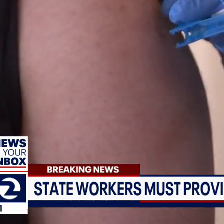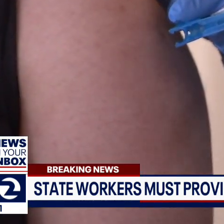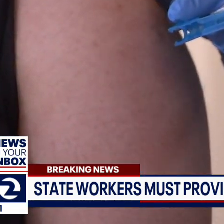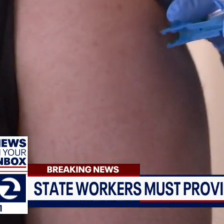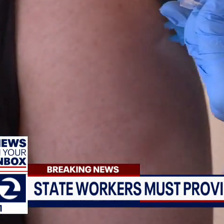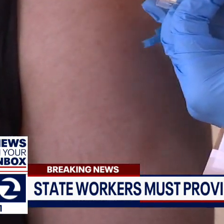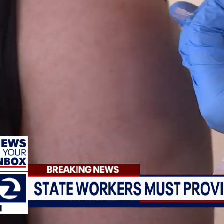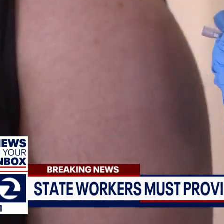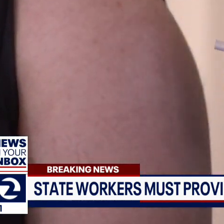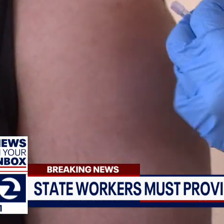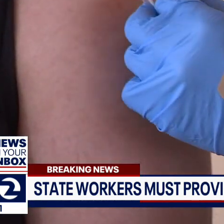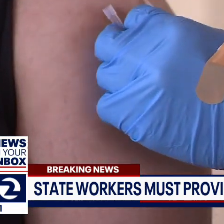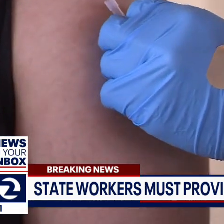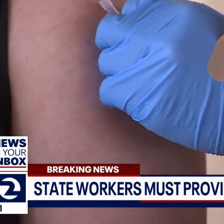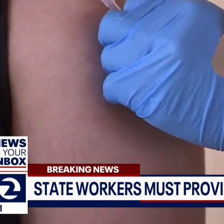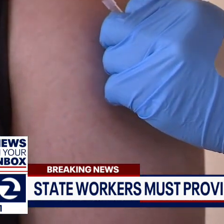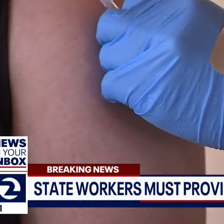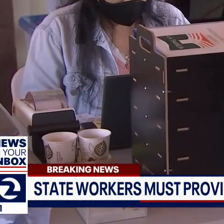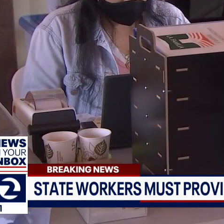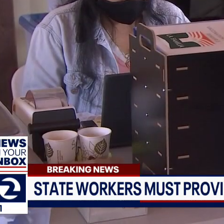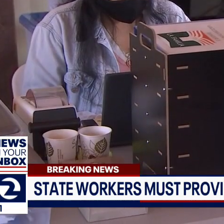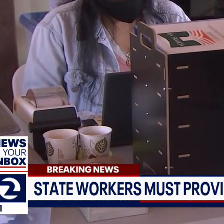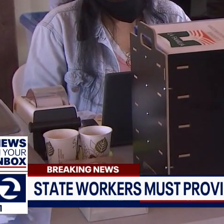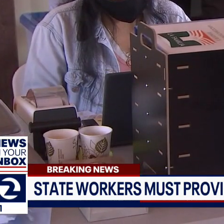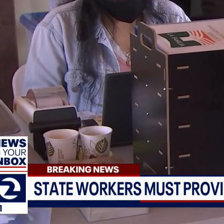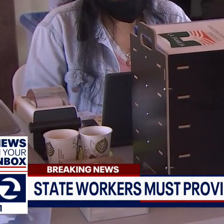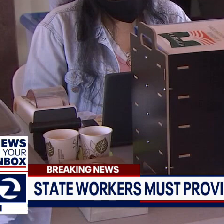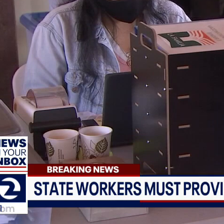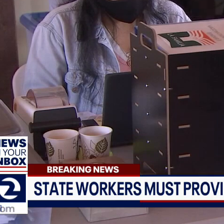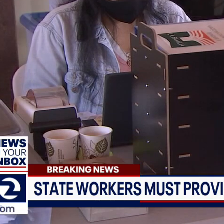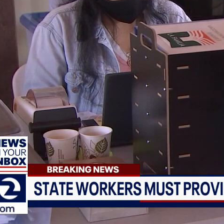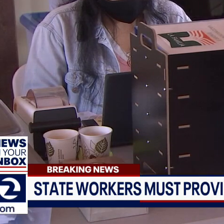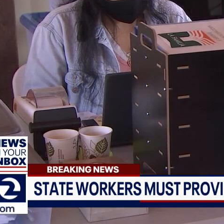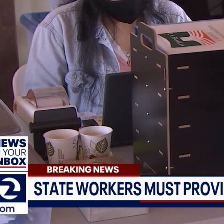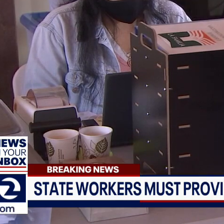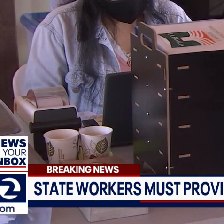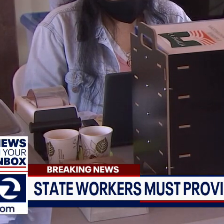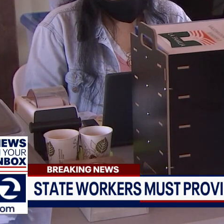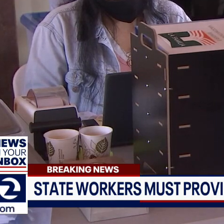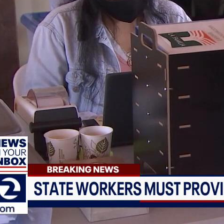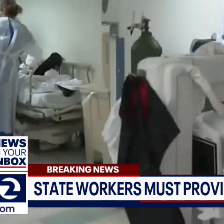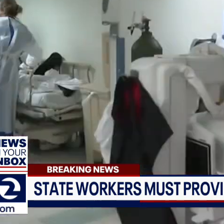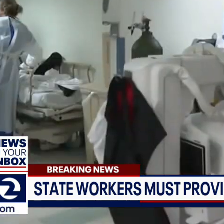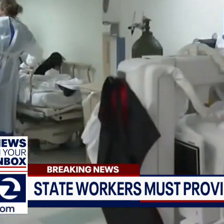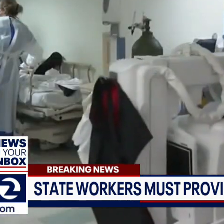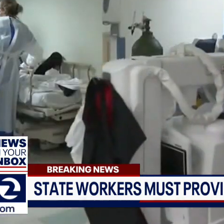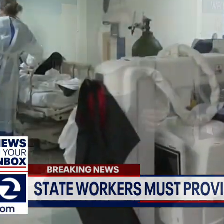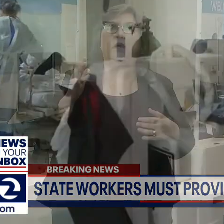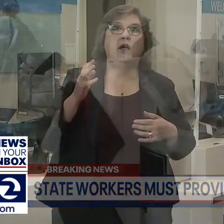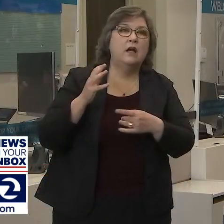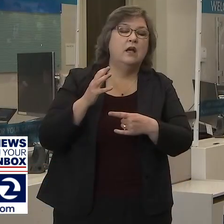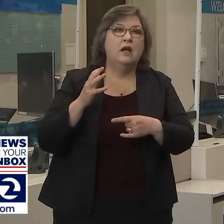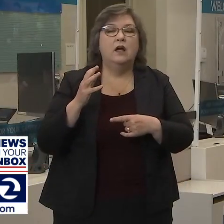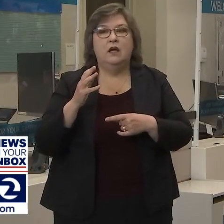COVID-19 Delta variant, which is now accounting for 80% of California's new infections. He says misinformation about the vaccine is preventing people